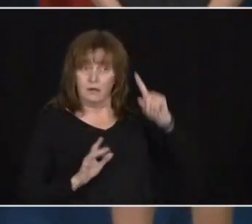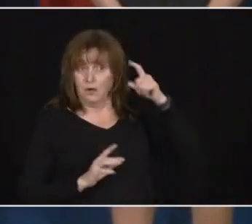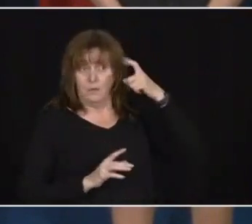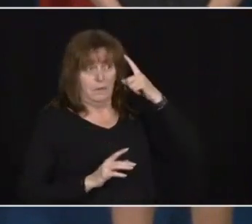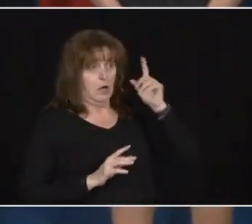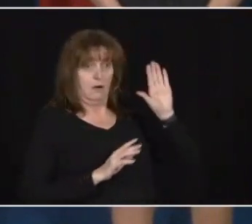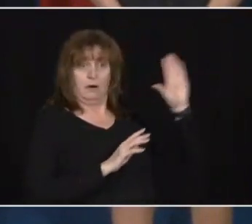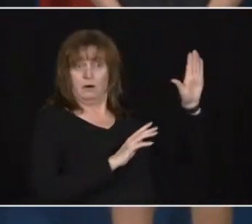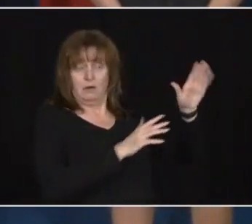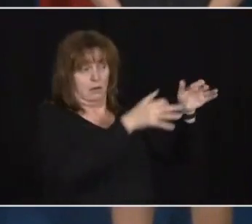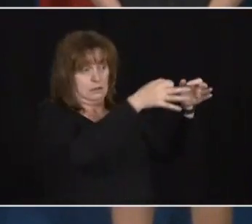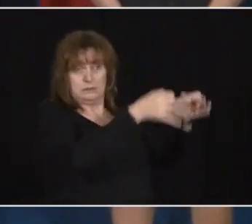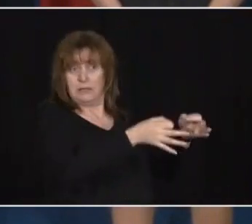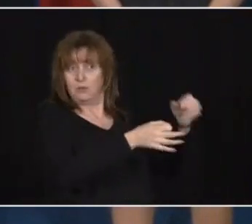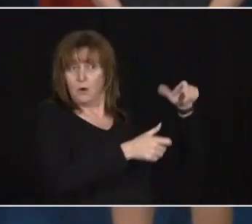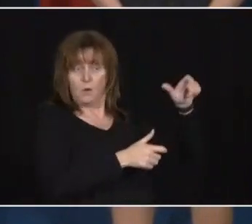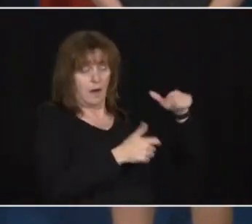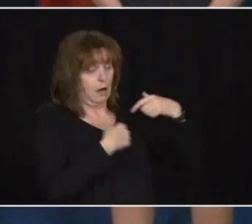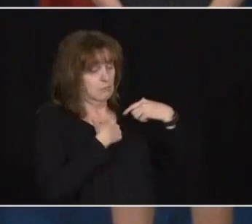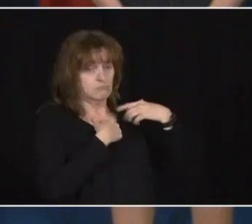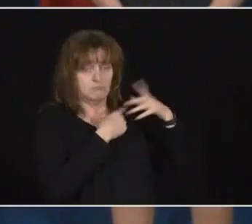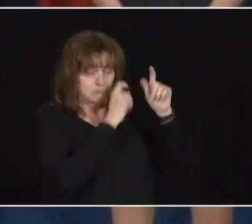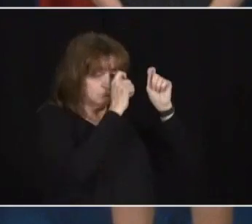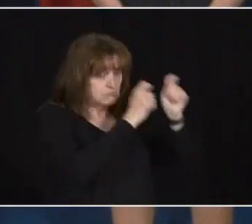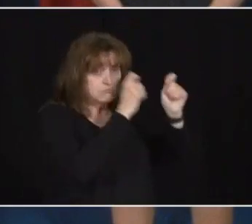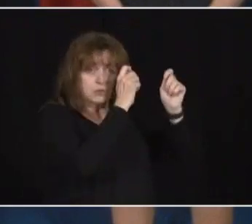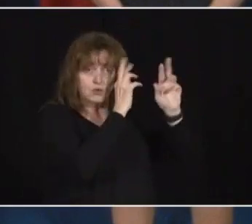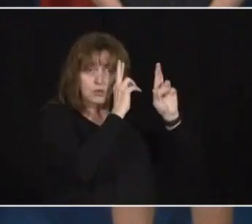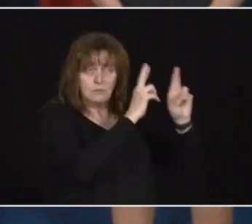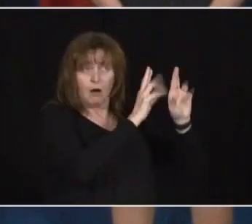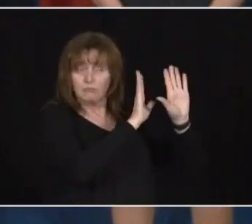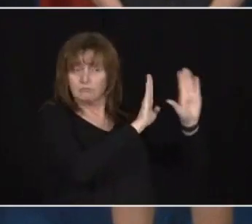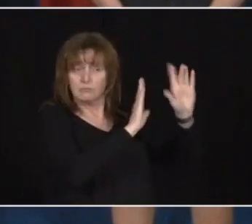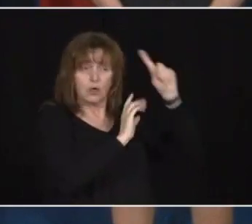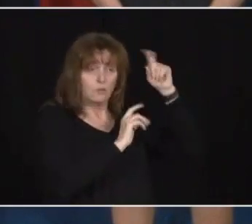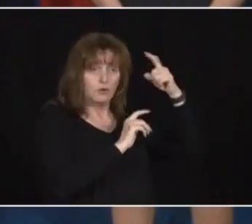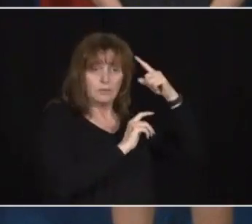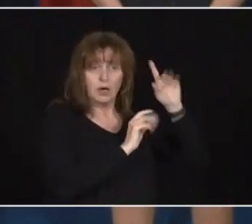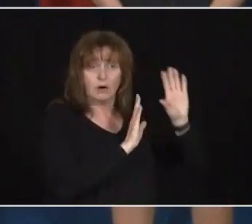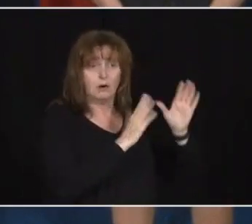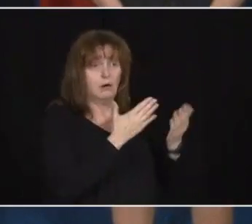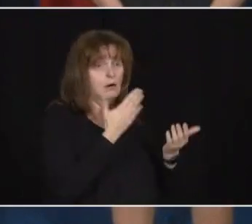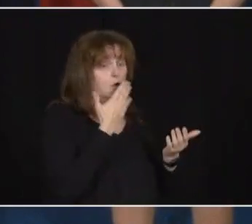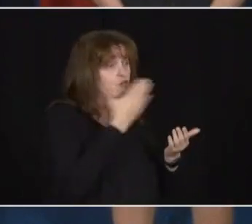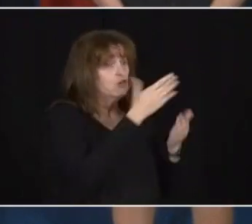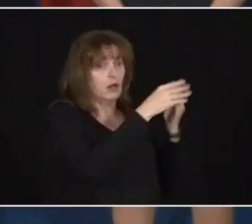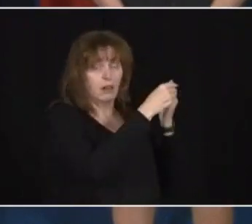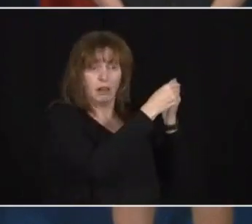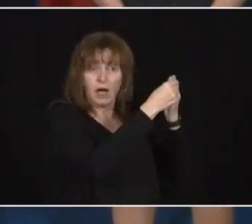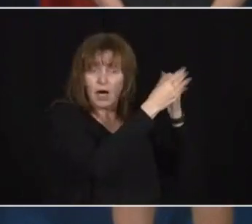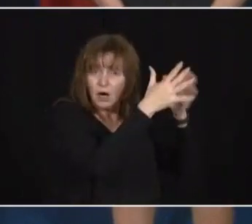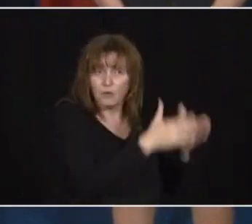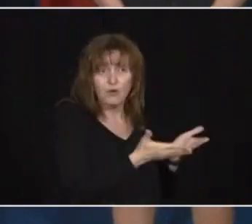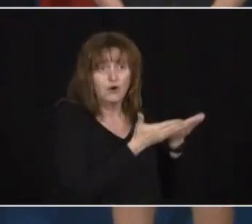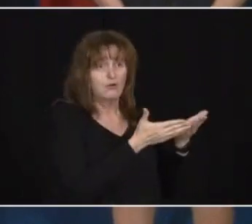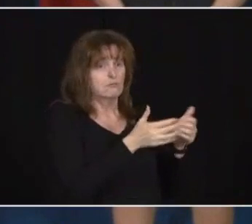respect premier Legault. He's a great leader. He's a great premier, and he's a